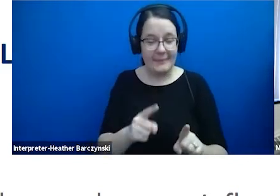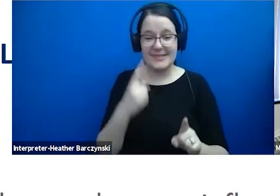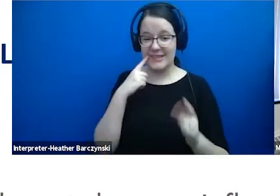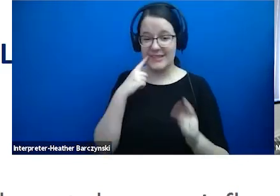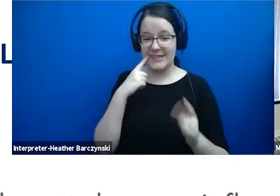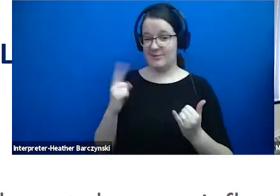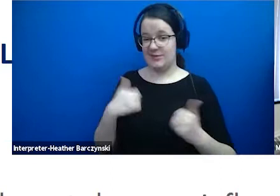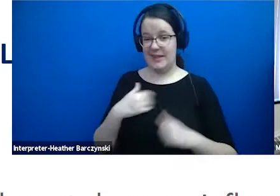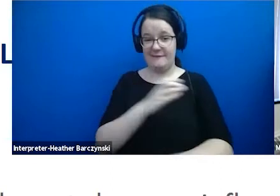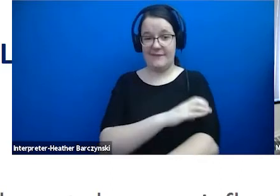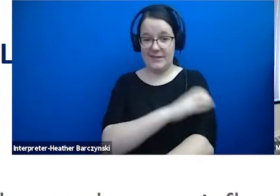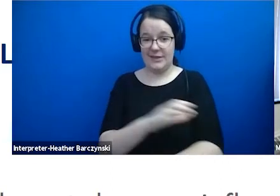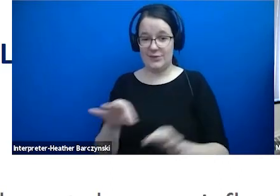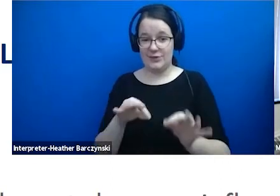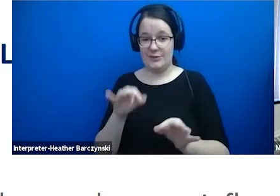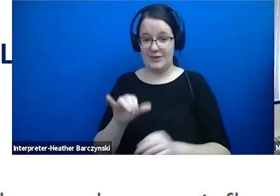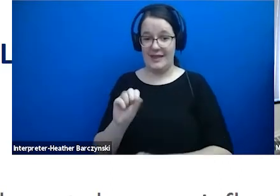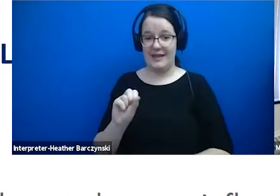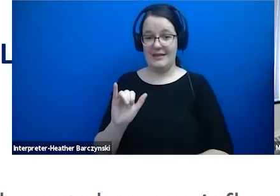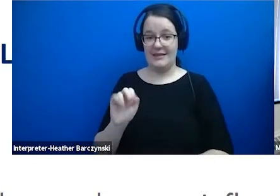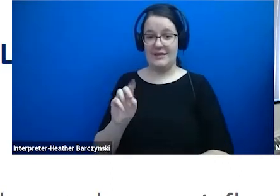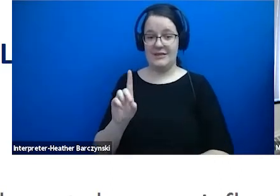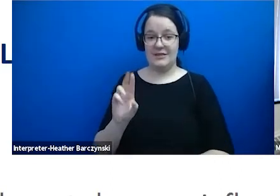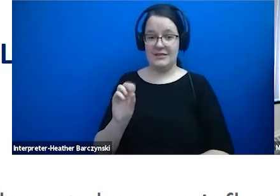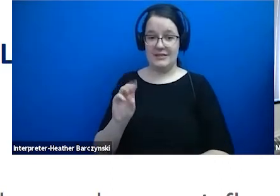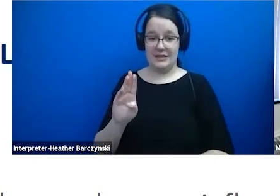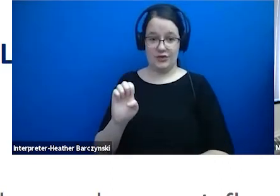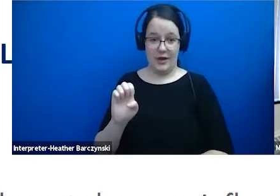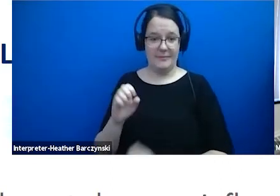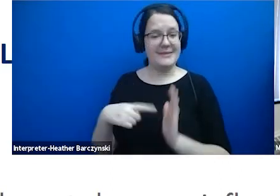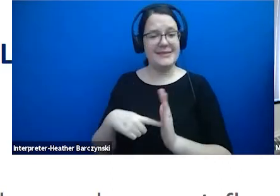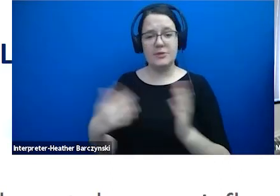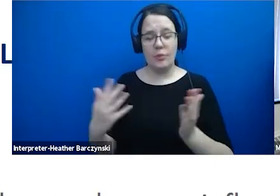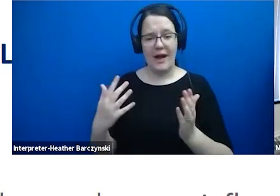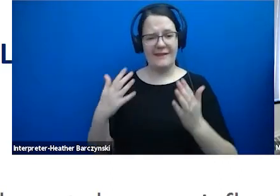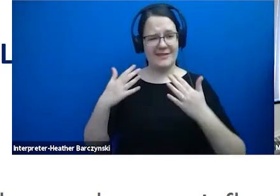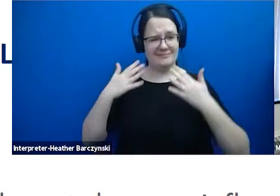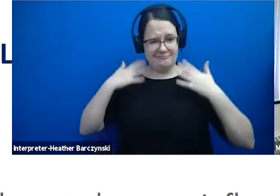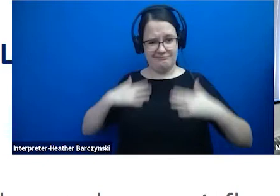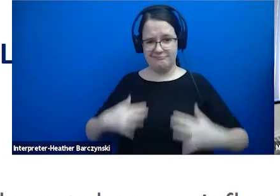and it includes total body inflammation and it manifests as fever and organ involvement and